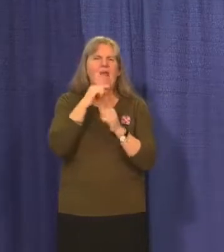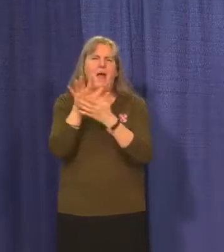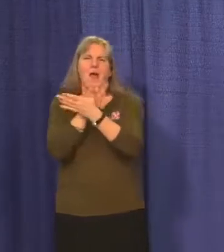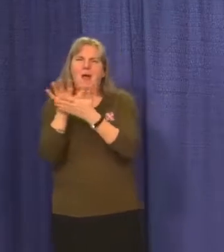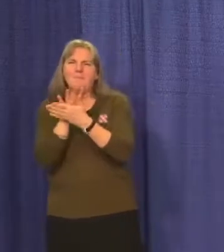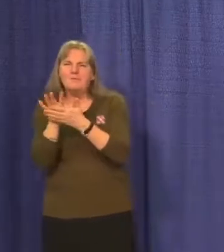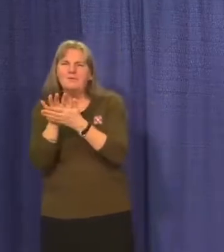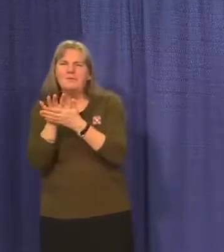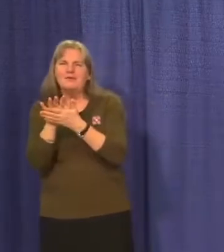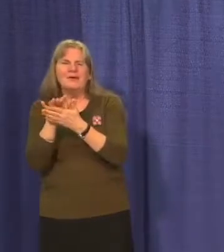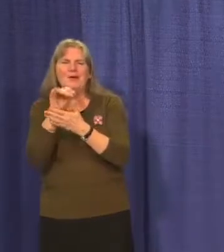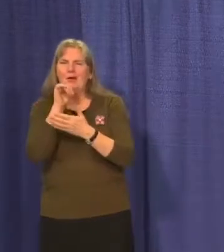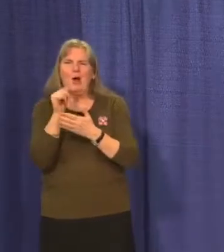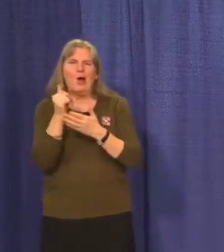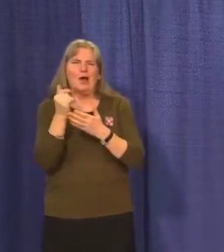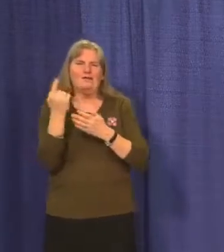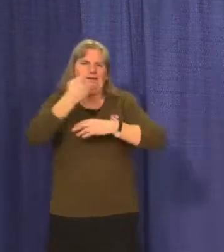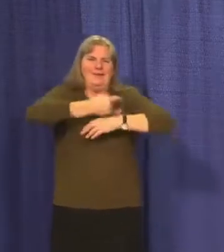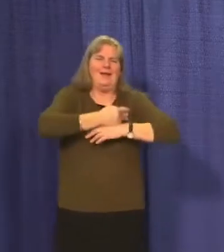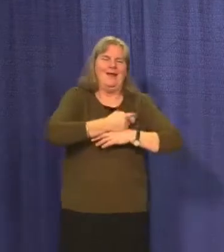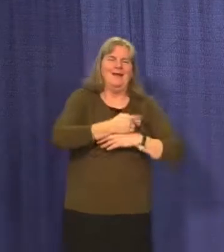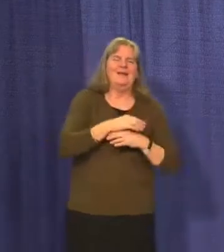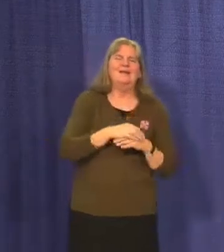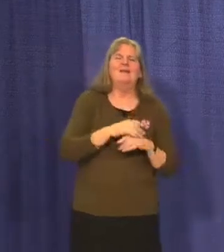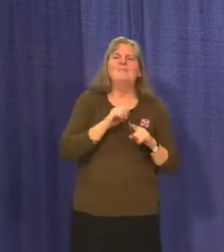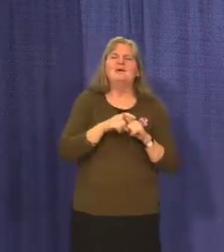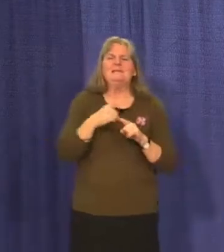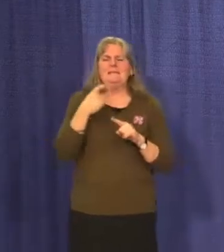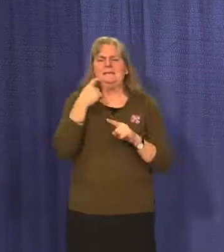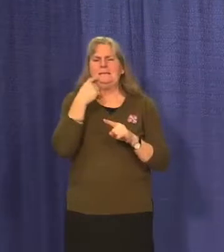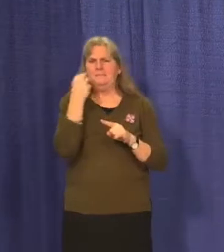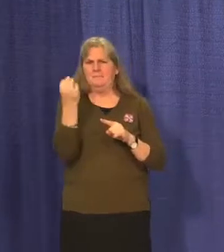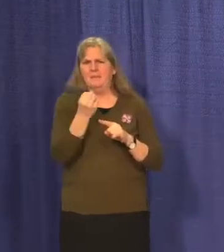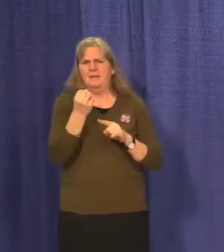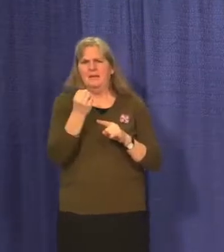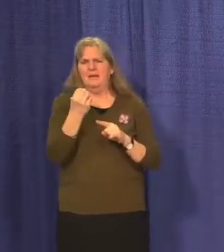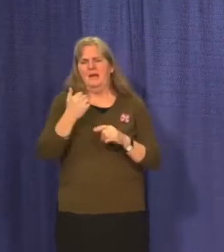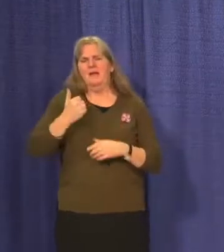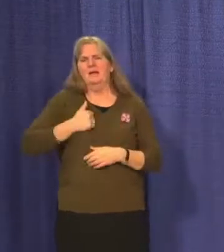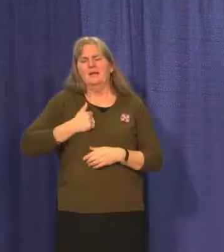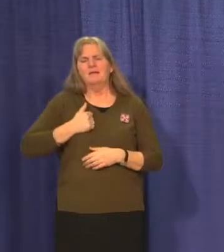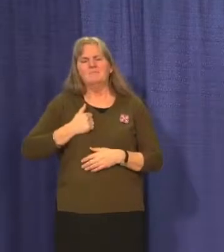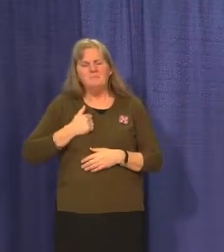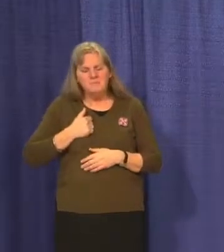day, which is coming soon actually. On Monday, Canada Psalm really